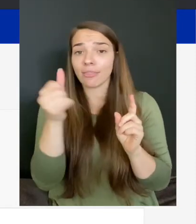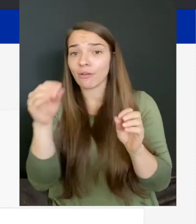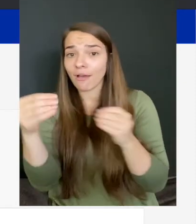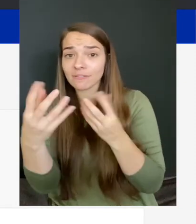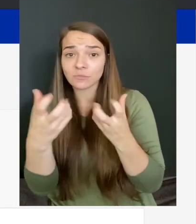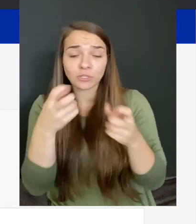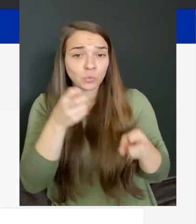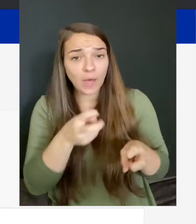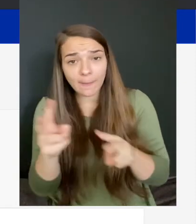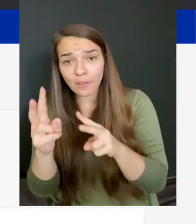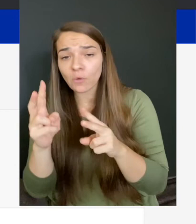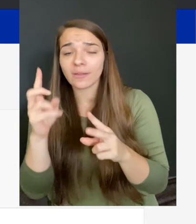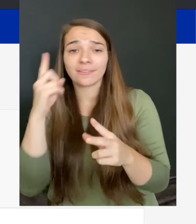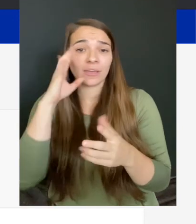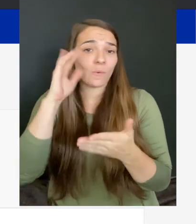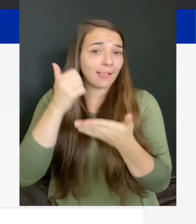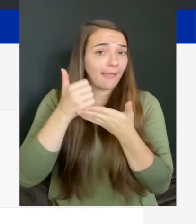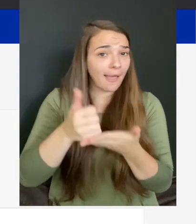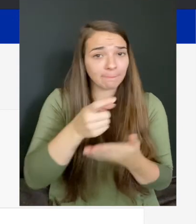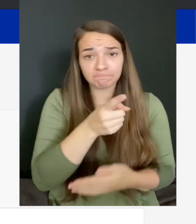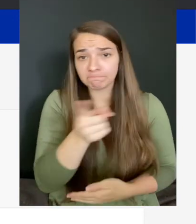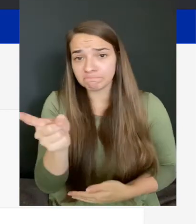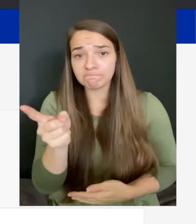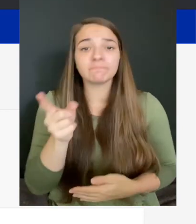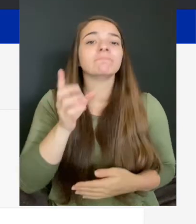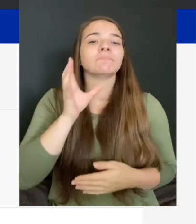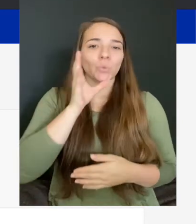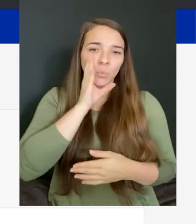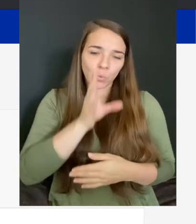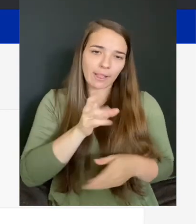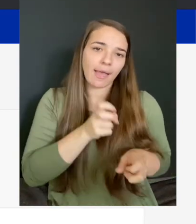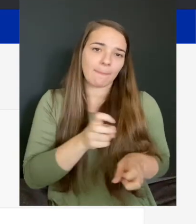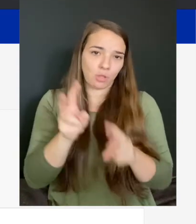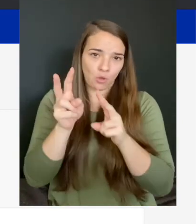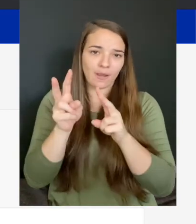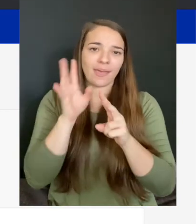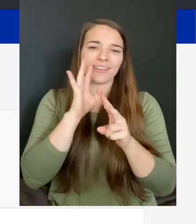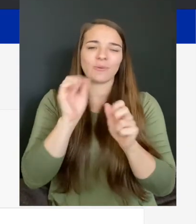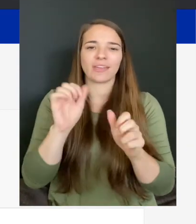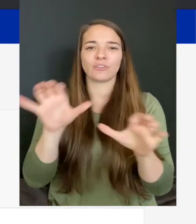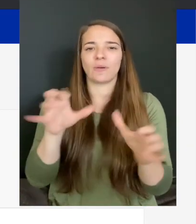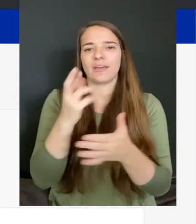be helpful to students, we will upload it here and you can always view that in the resource library.